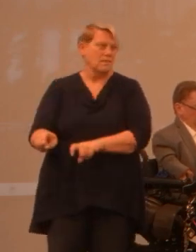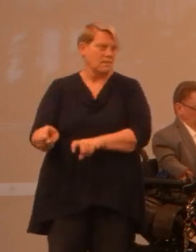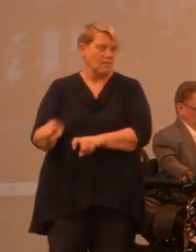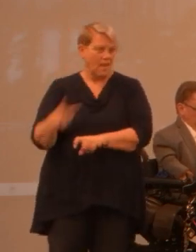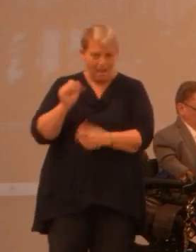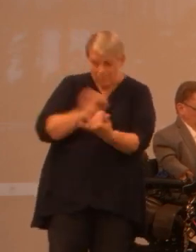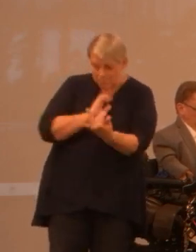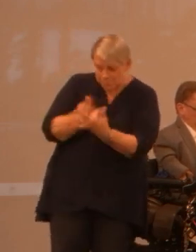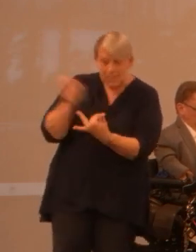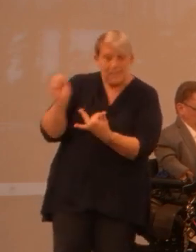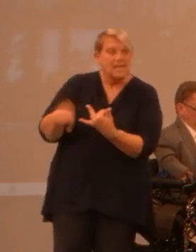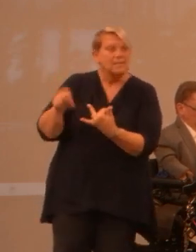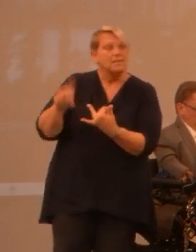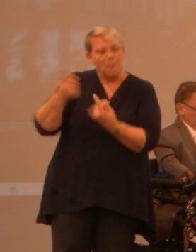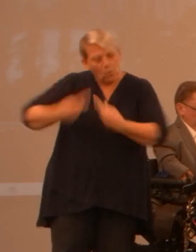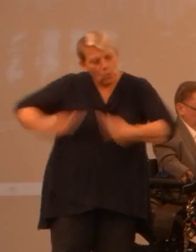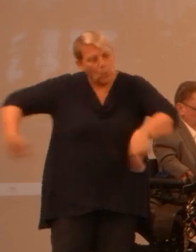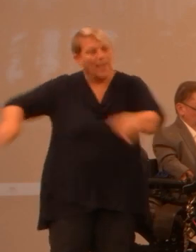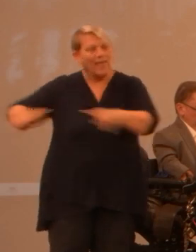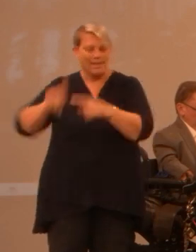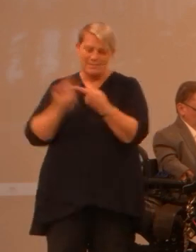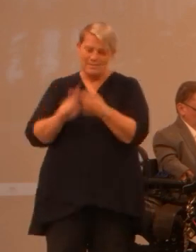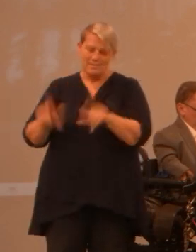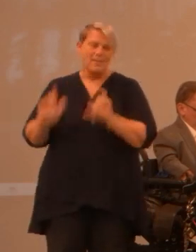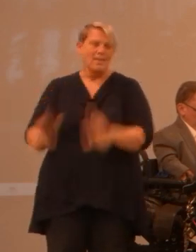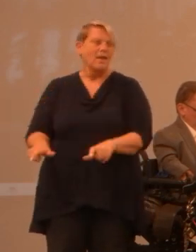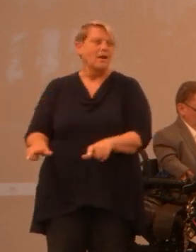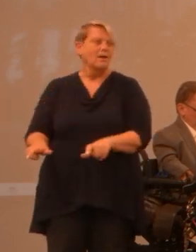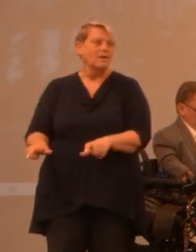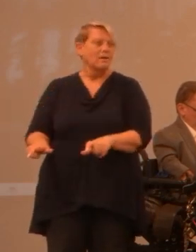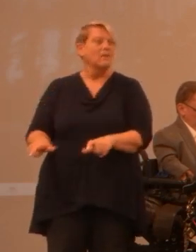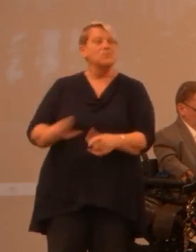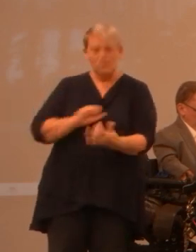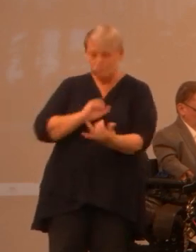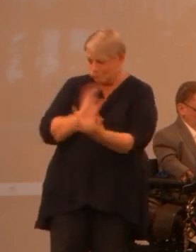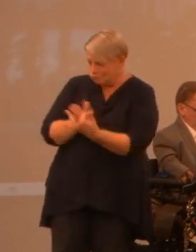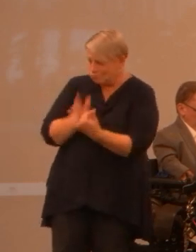disruption, we are still here. Throughout this disruption, many others have come,